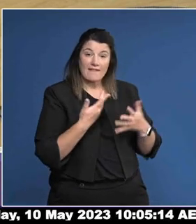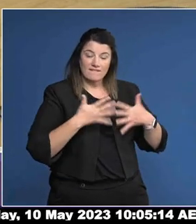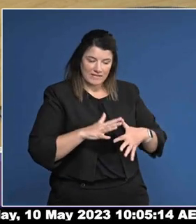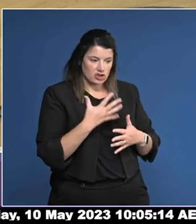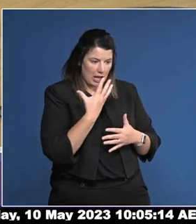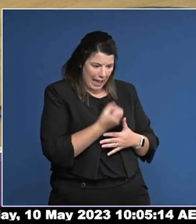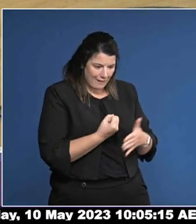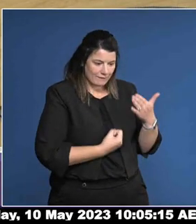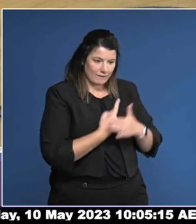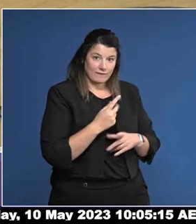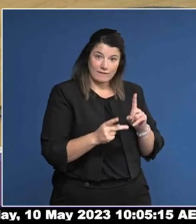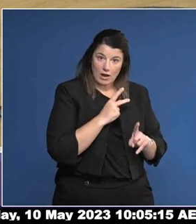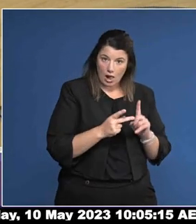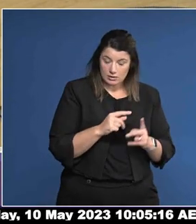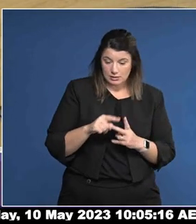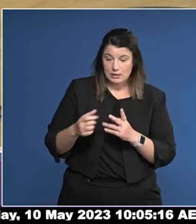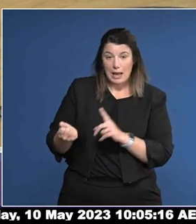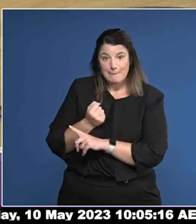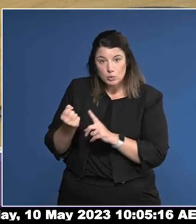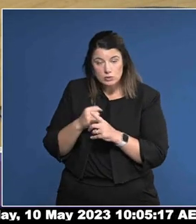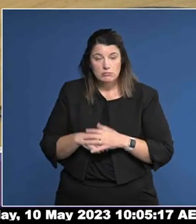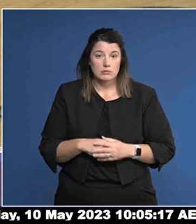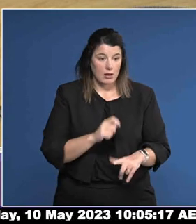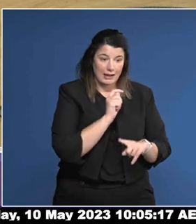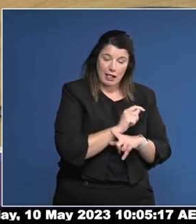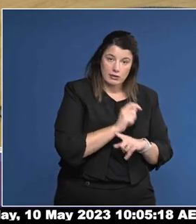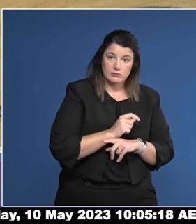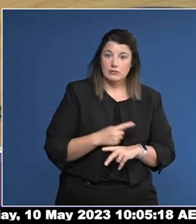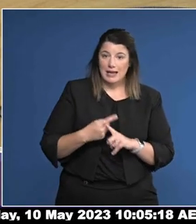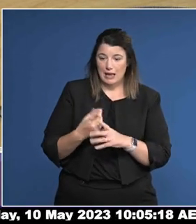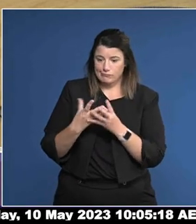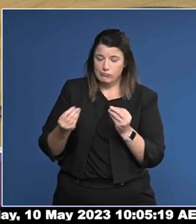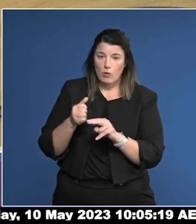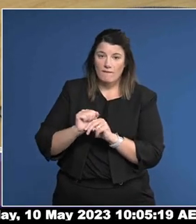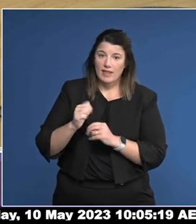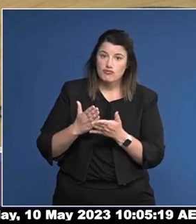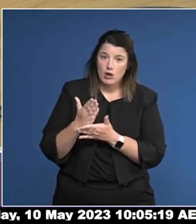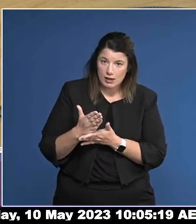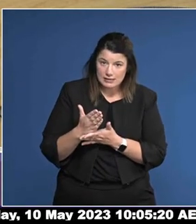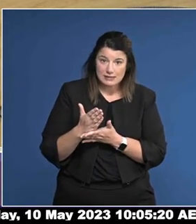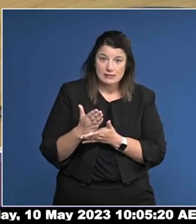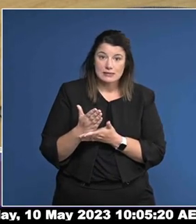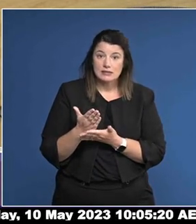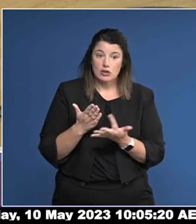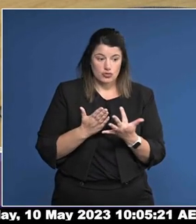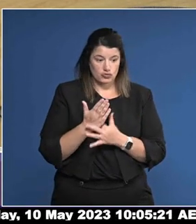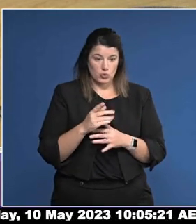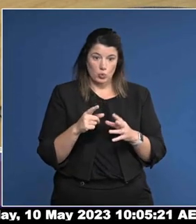violence, abuse, neglect and a deprivation of their rights during the time they were in their father's care? DR CRAWFORD: Yes.